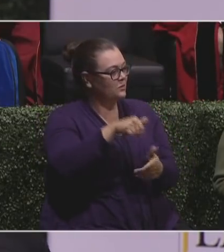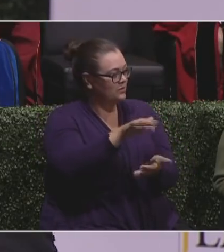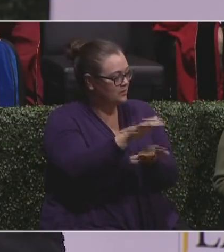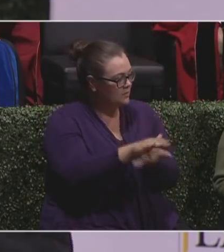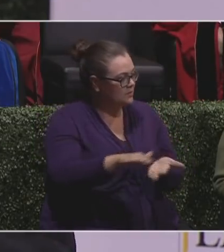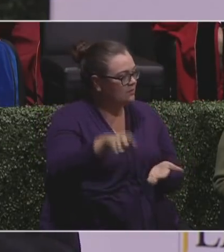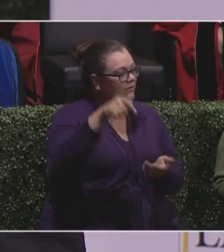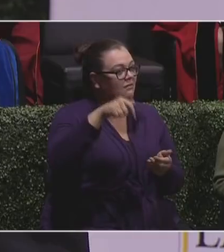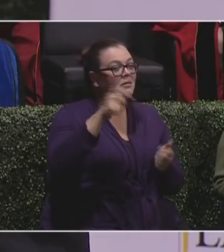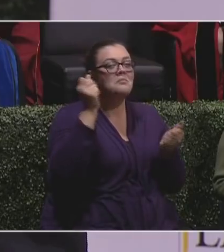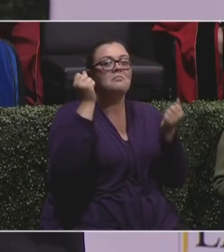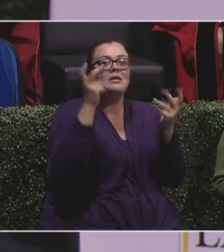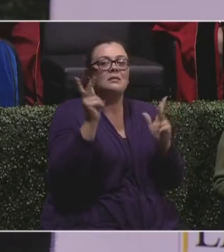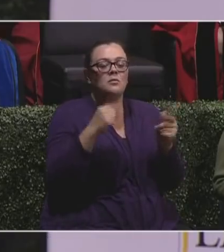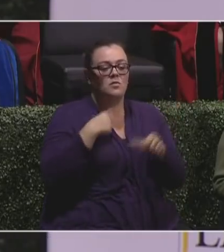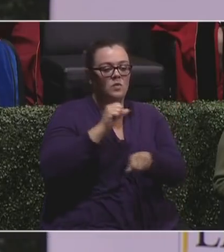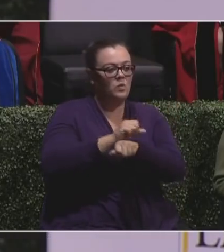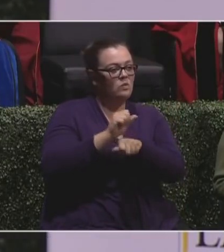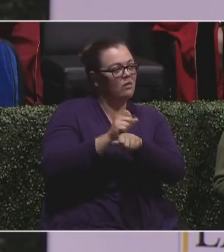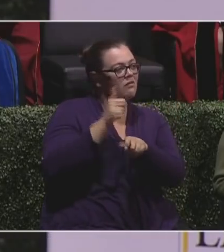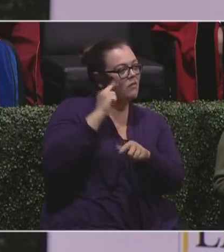BECAUSE IT IS YOU WHO ARE THE FUTURE LEADERS, AS YOUR PRESIDENT HAS SAID, THE FUTURE LEADERS OF AMERICA.